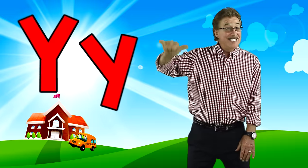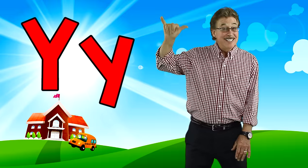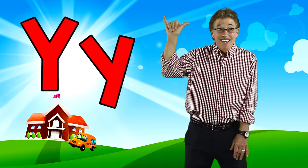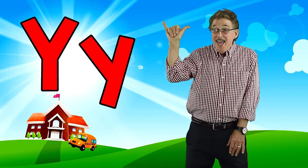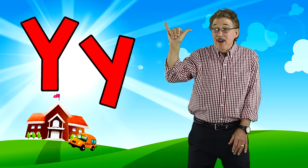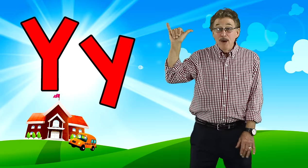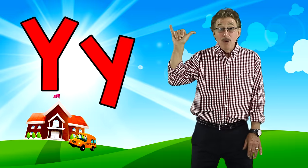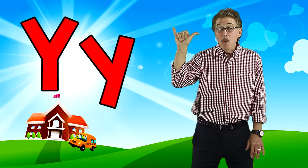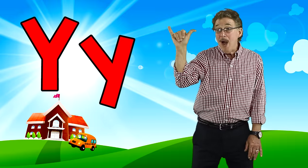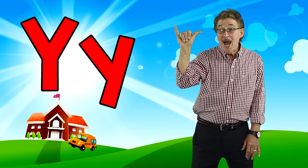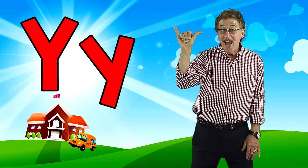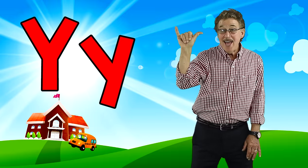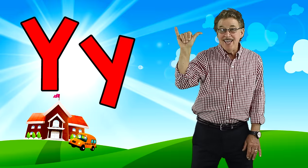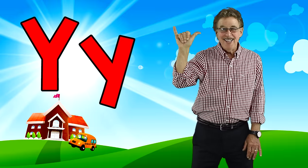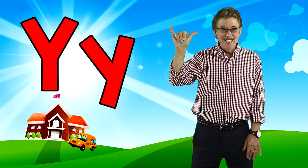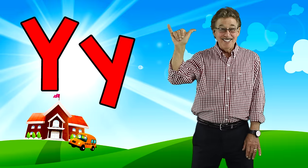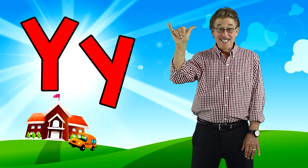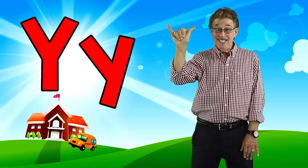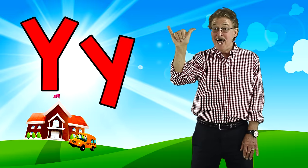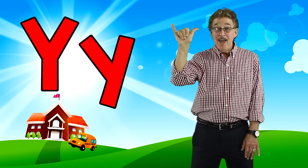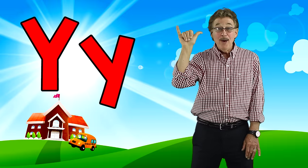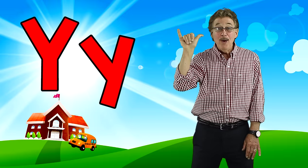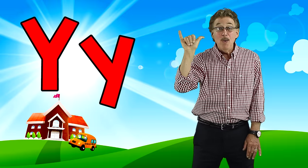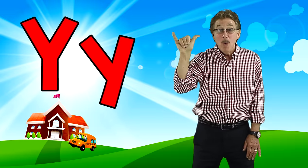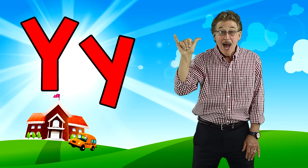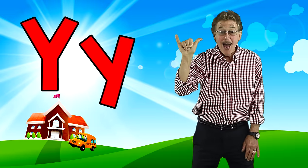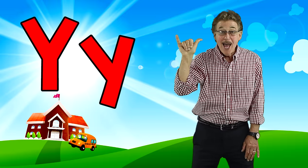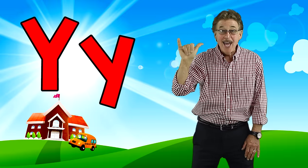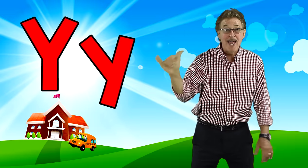This is letter Y, this is letter Y